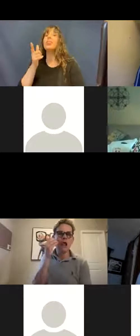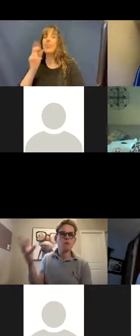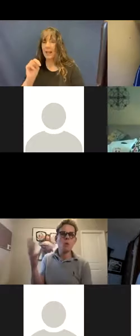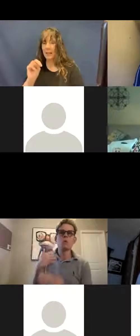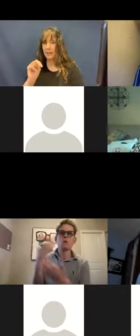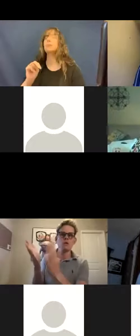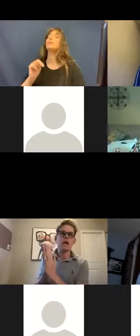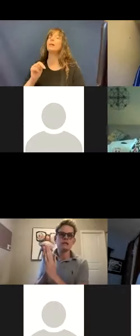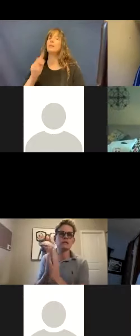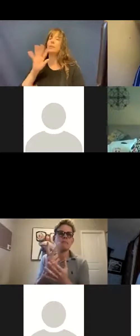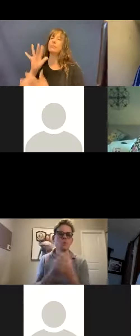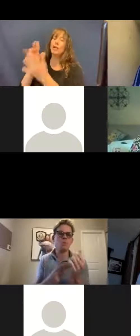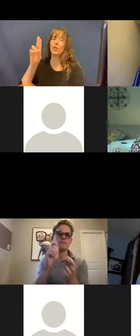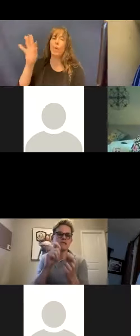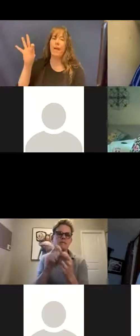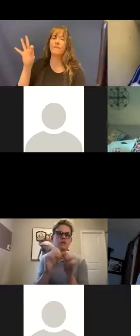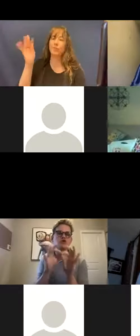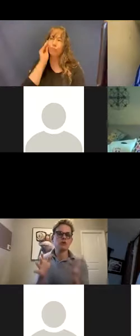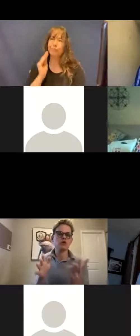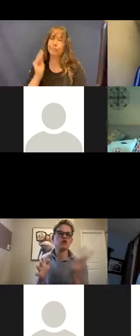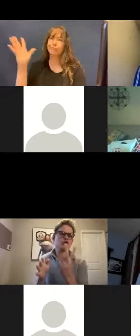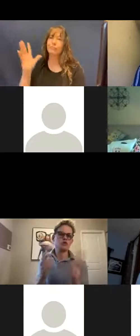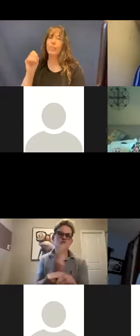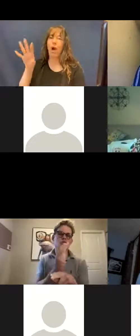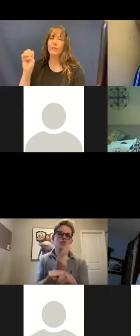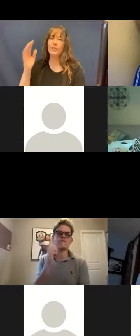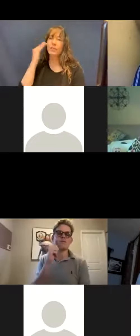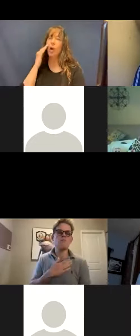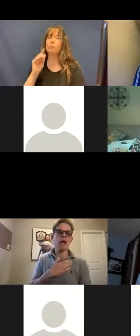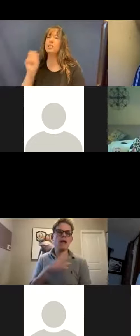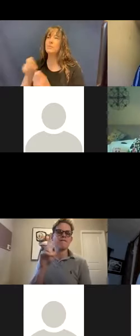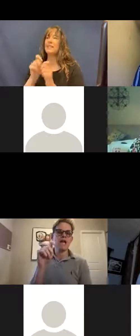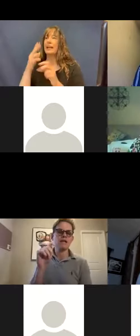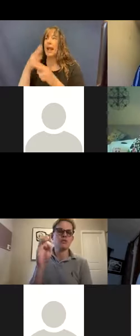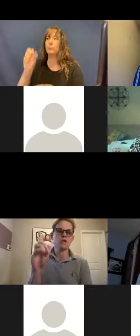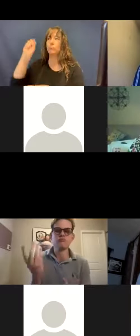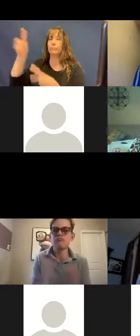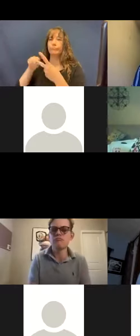UF and let the office know the specific interpreters that I wanted, that I wanted to use for my